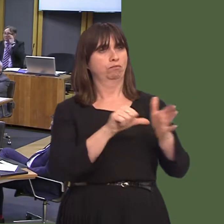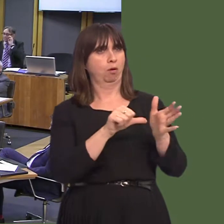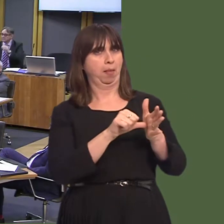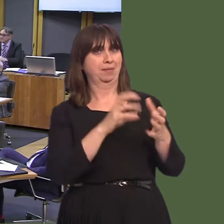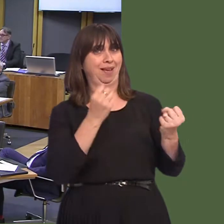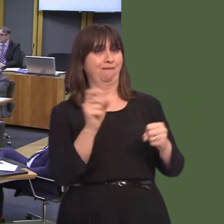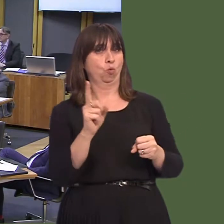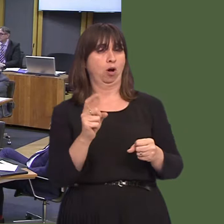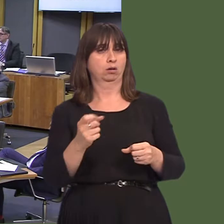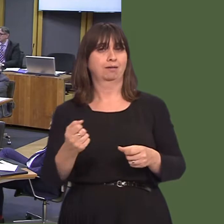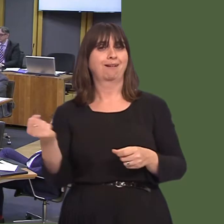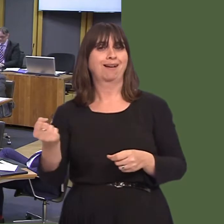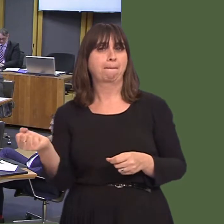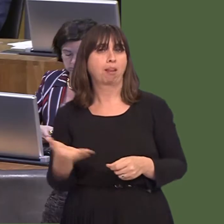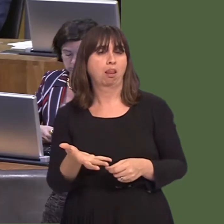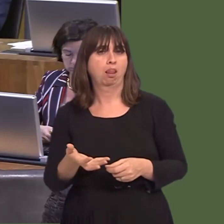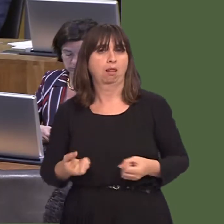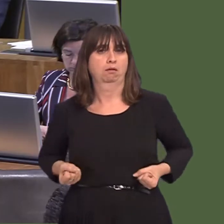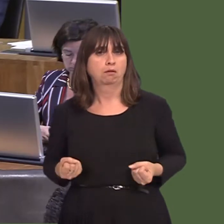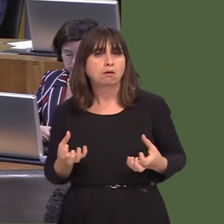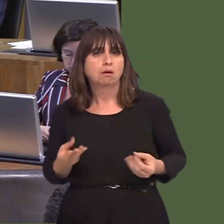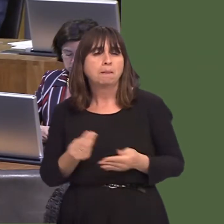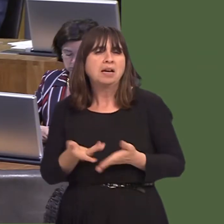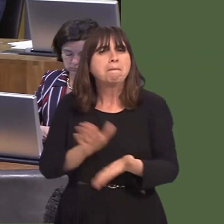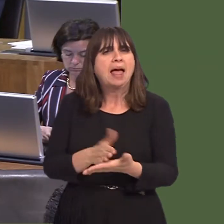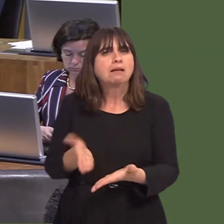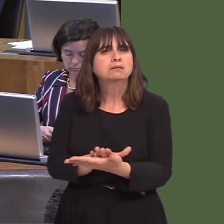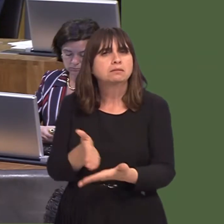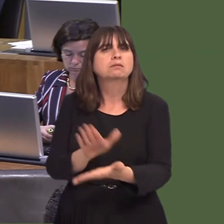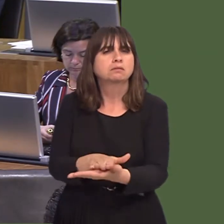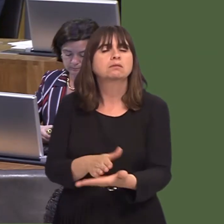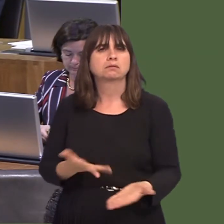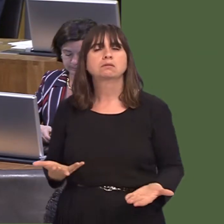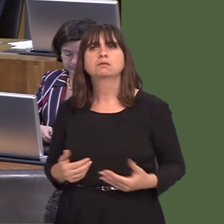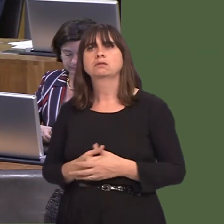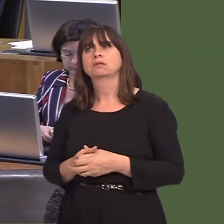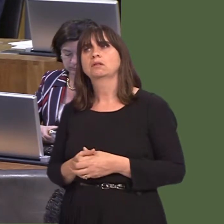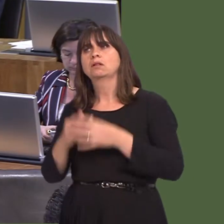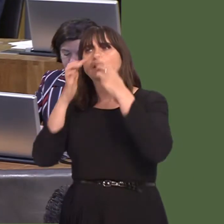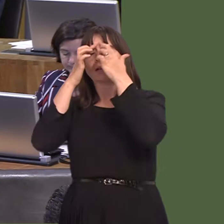potential to harm not just individual gamblers but also family, friends and society as a whole.